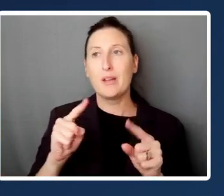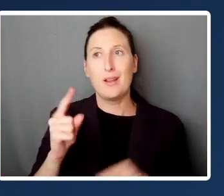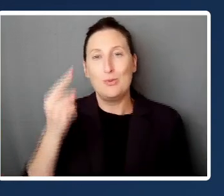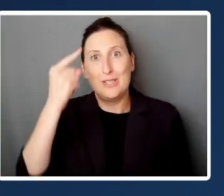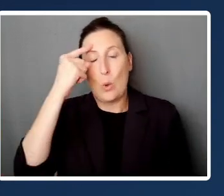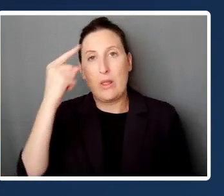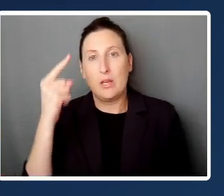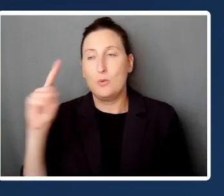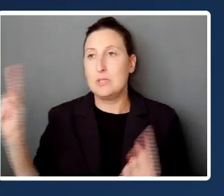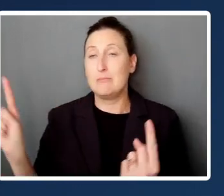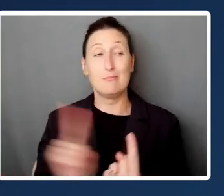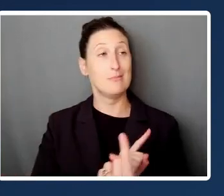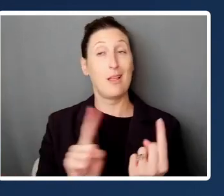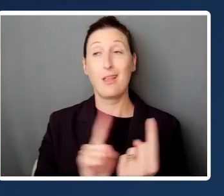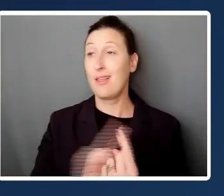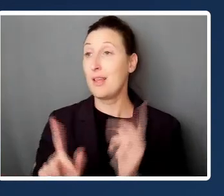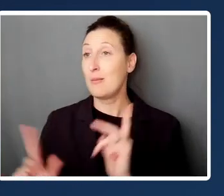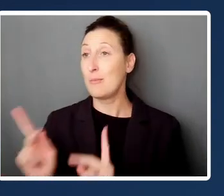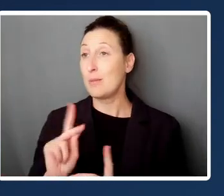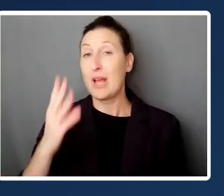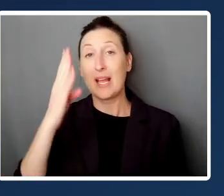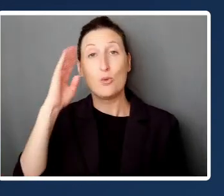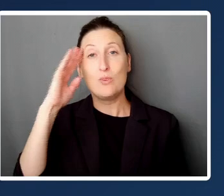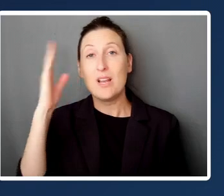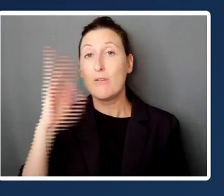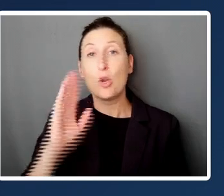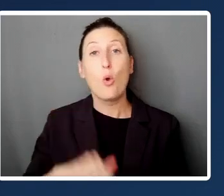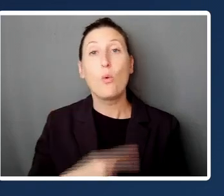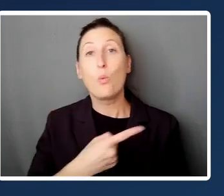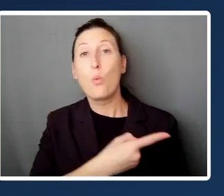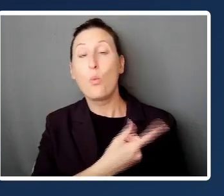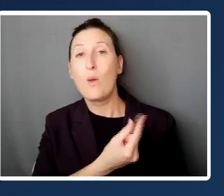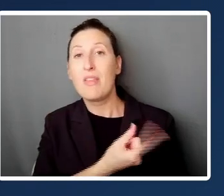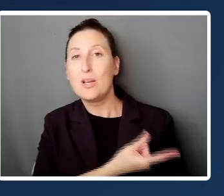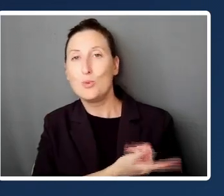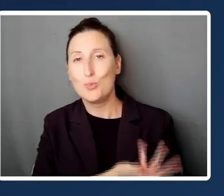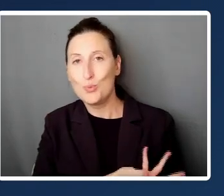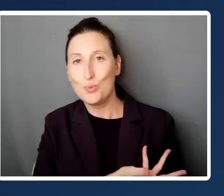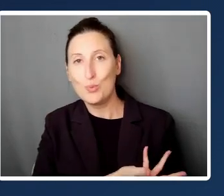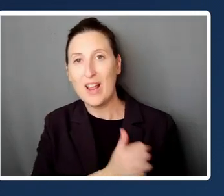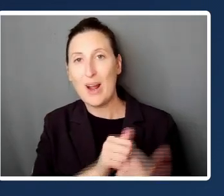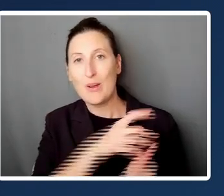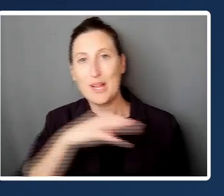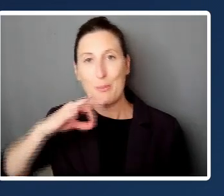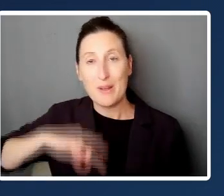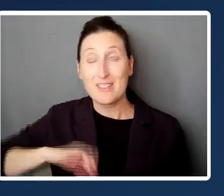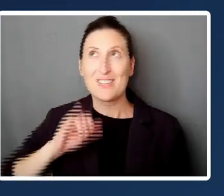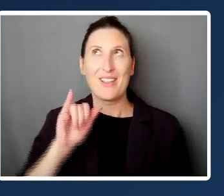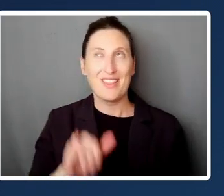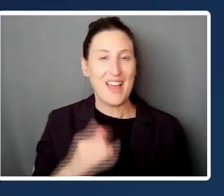drop off and then you'd never realize what they can bring to the table. So, I would say that would be some funds of knowledge in my community. Some